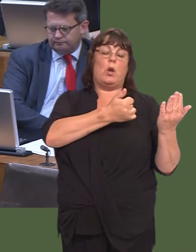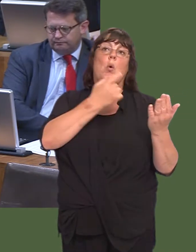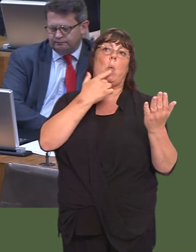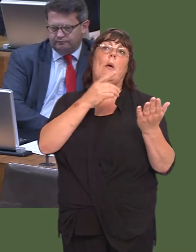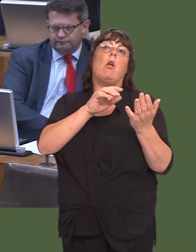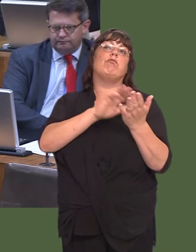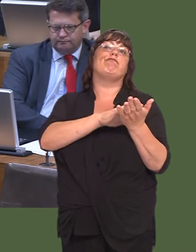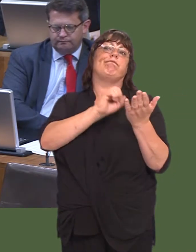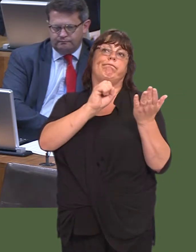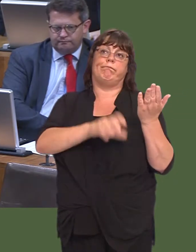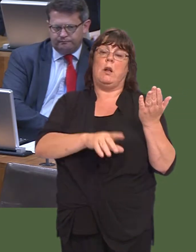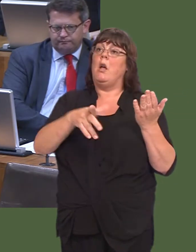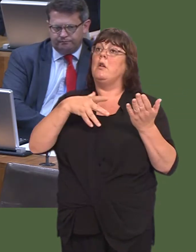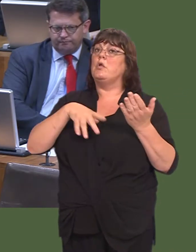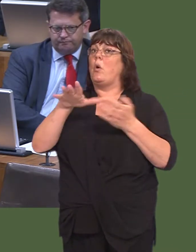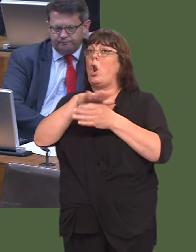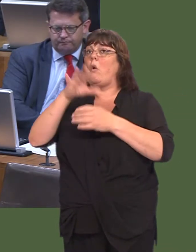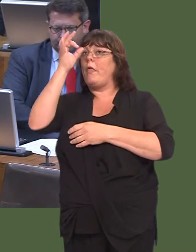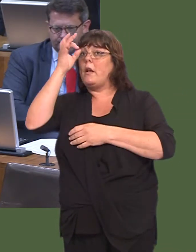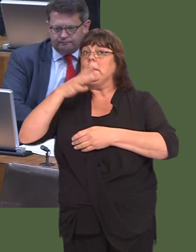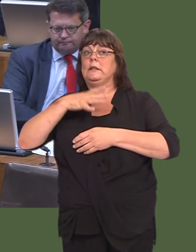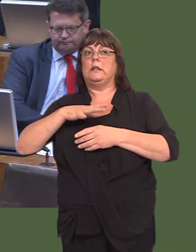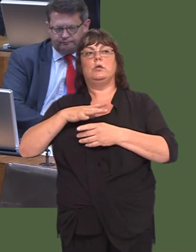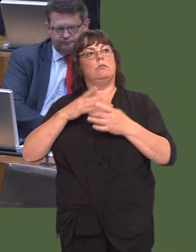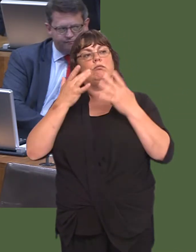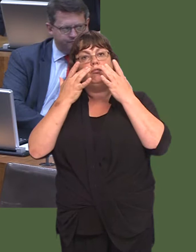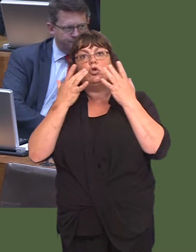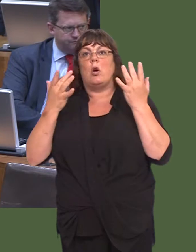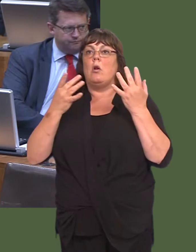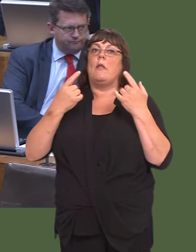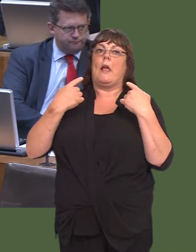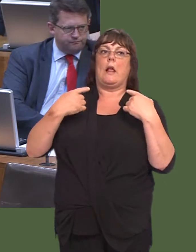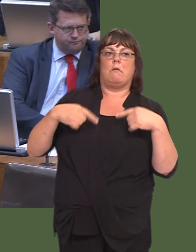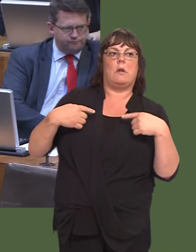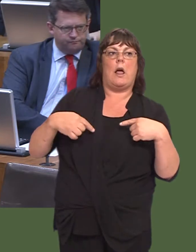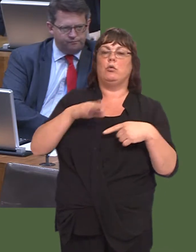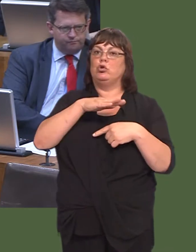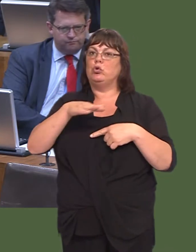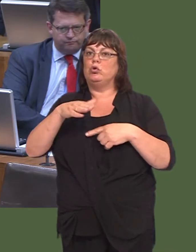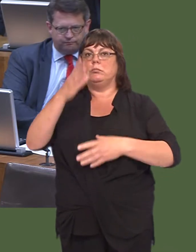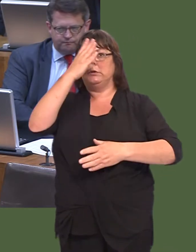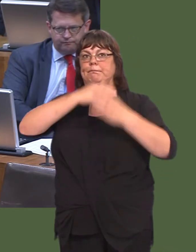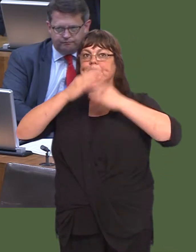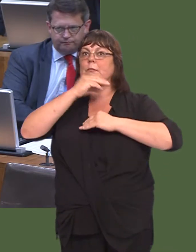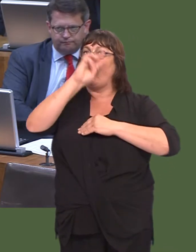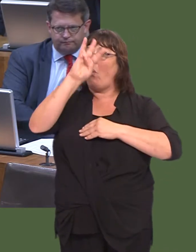It is for local authorities all across Wales to show that they are providing sufficient access to Welsh-medium education in order for those plans to be effective.